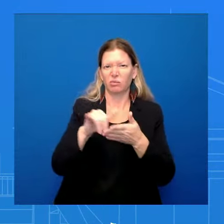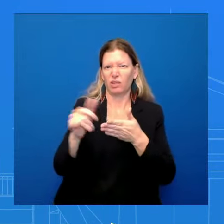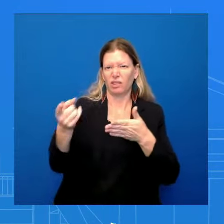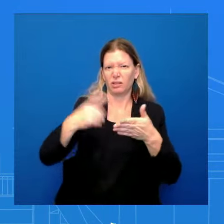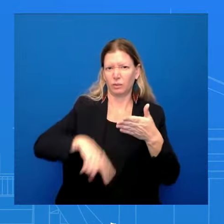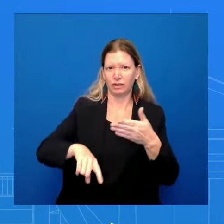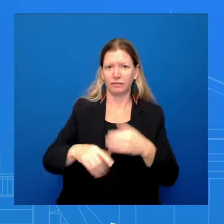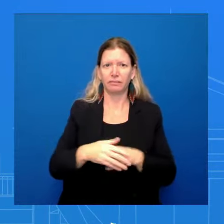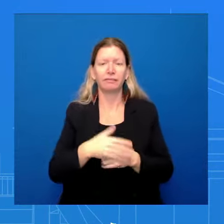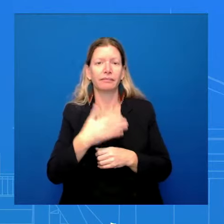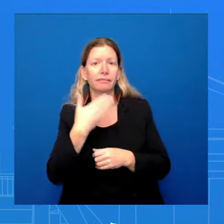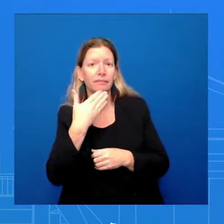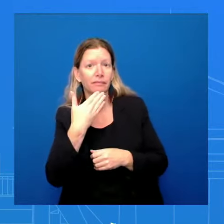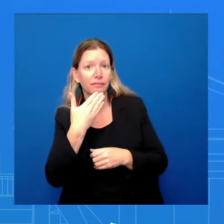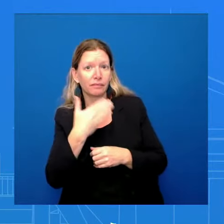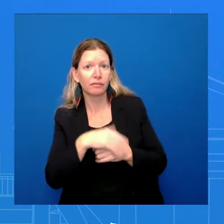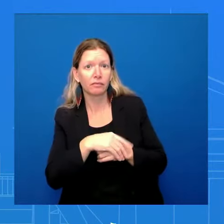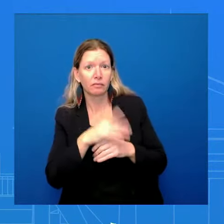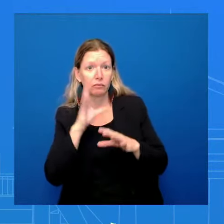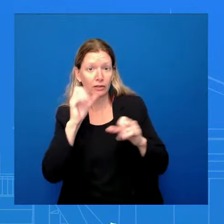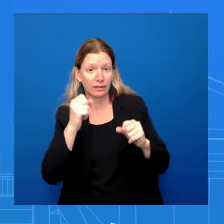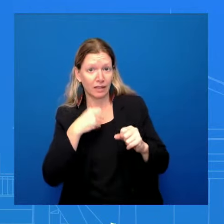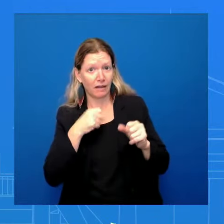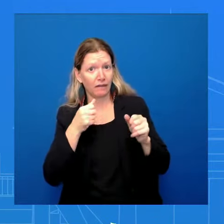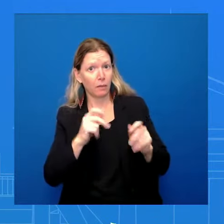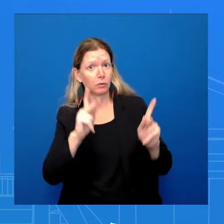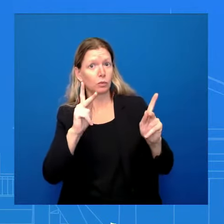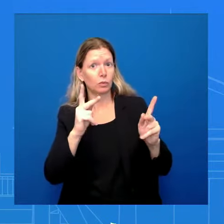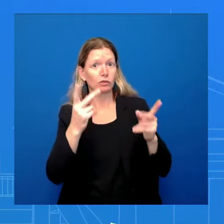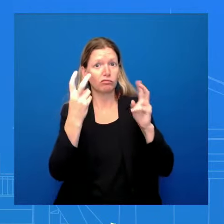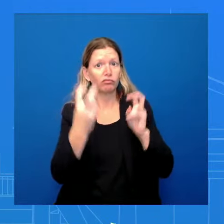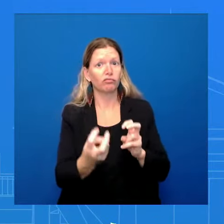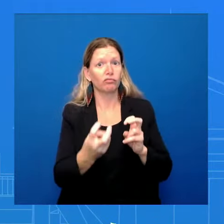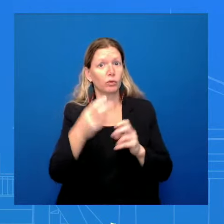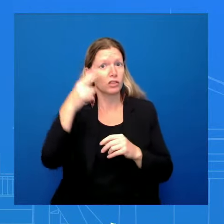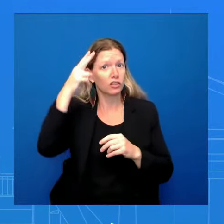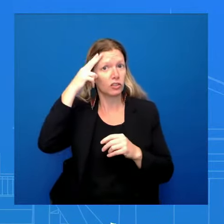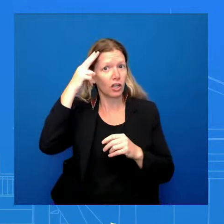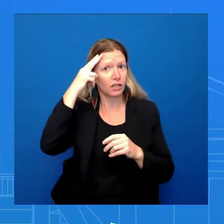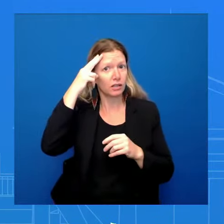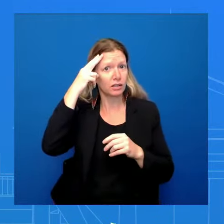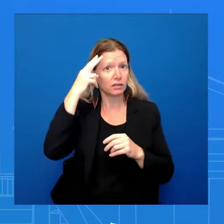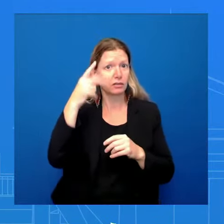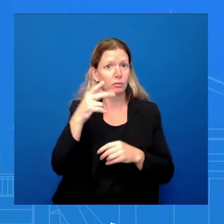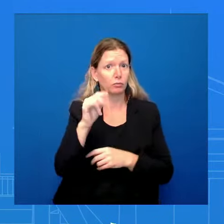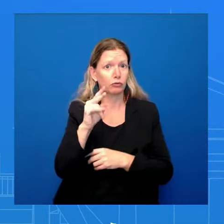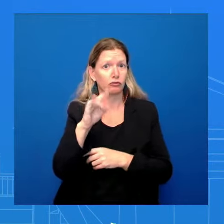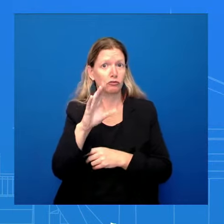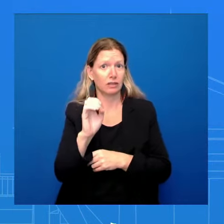to speak to the Saudi Crown Prince in New Delhi, specifically about oil production over the next year?